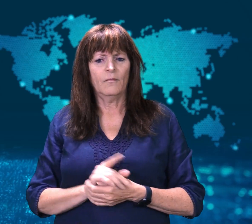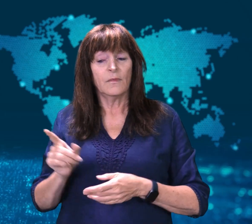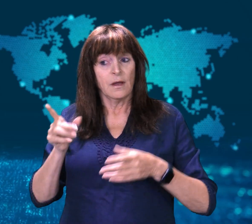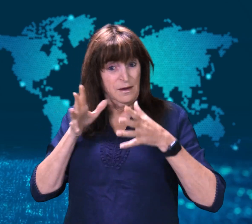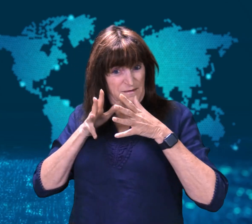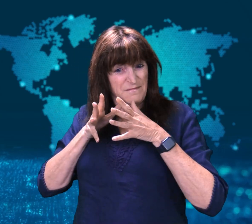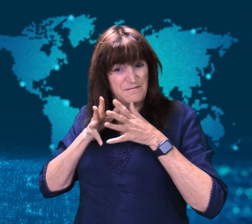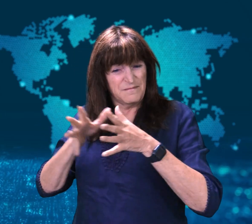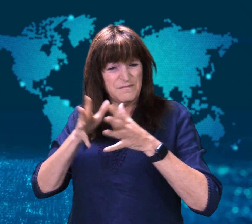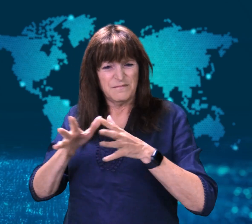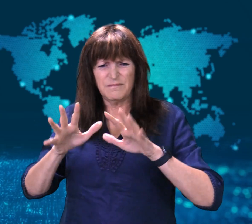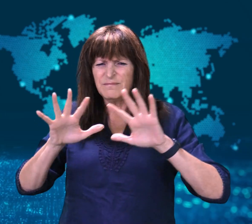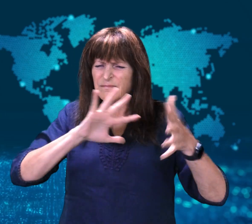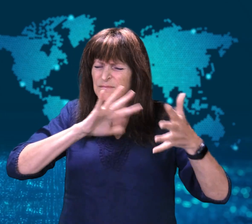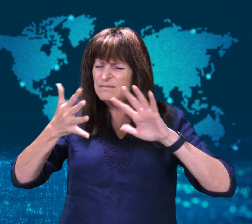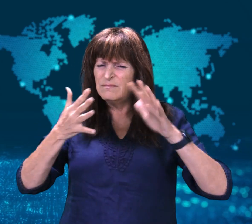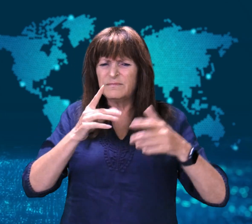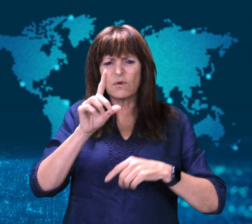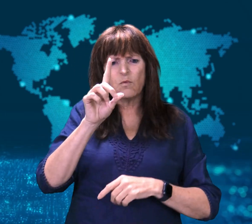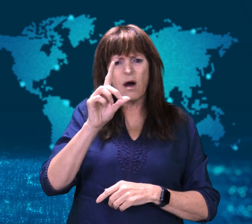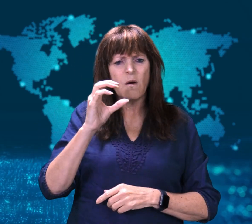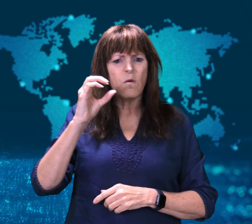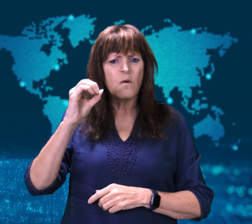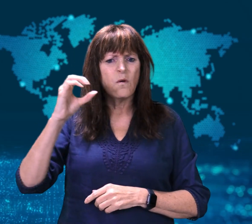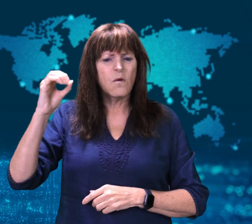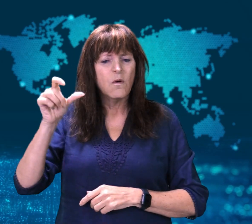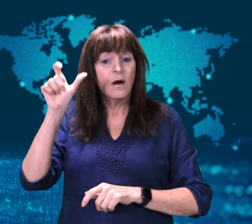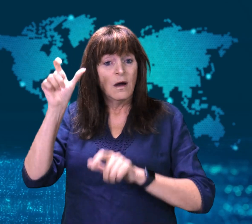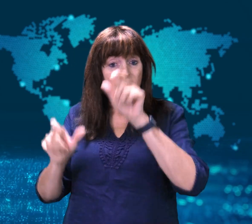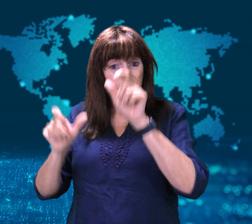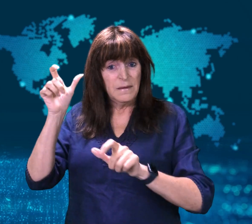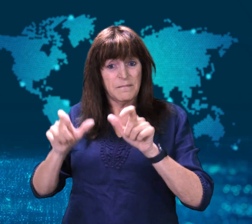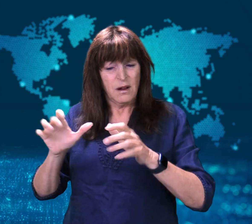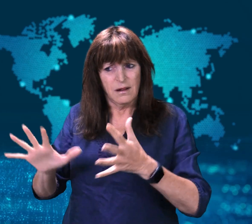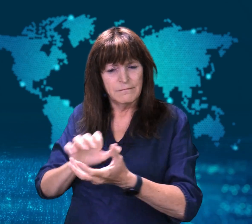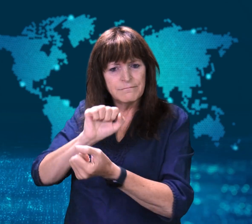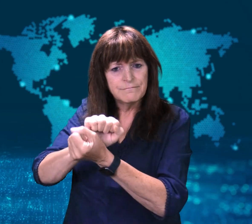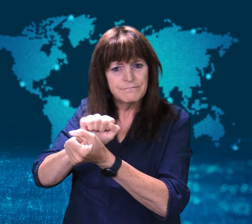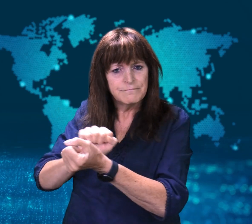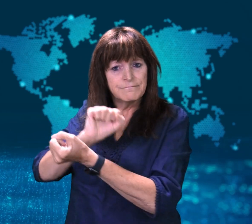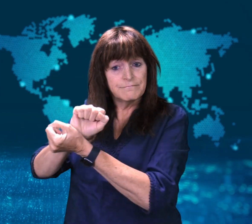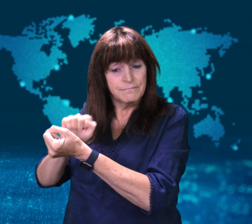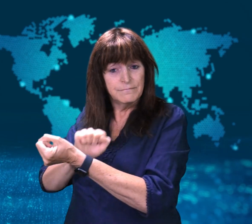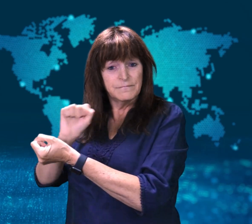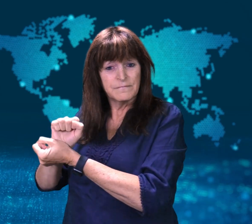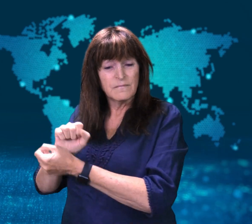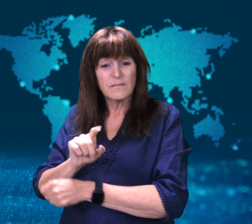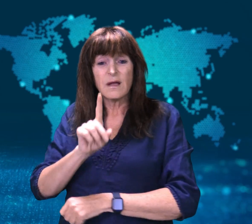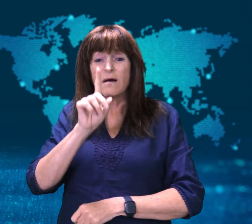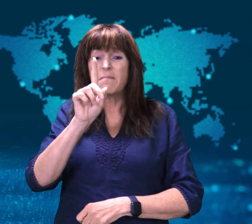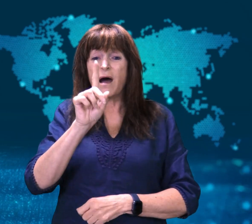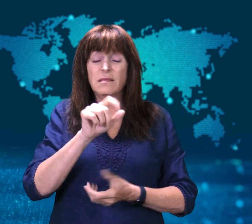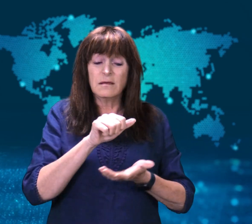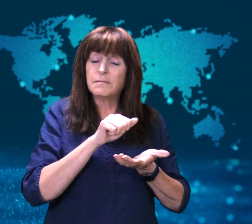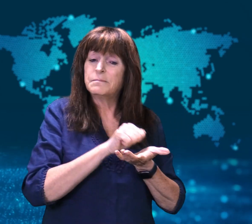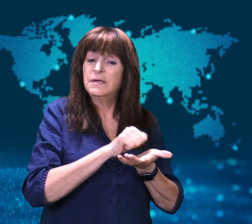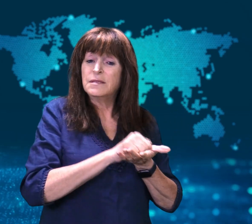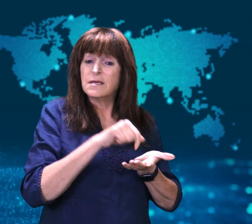Reportedly, over 100 people have been arrested,